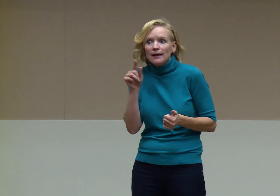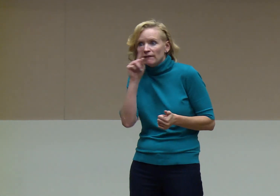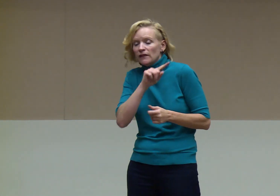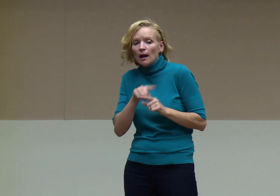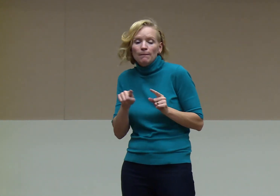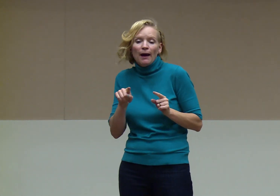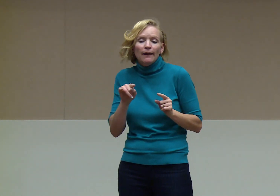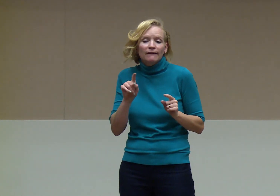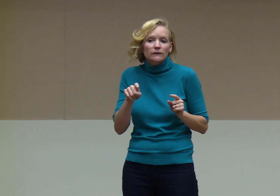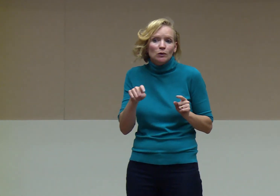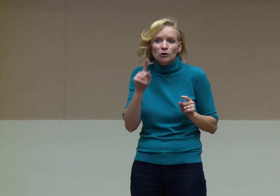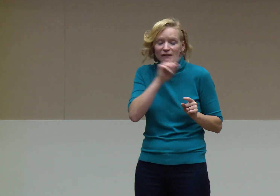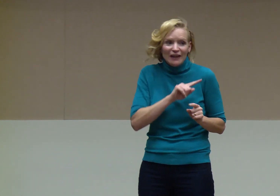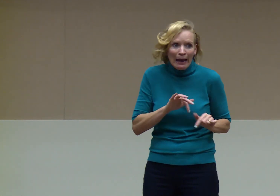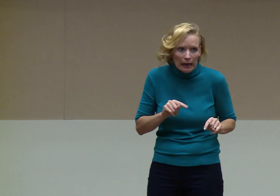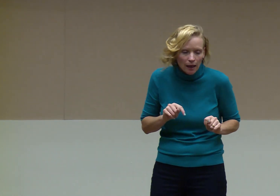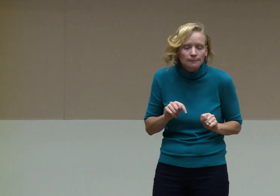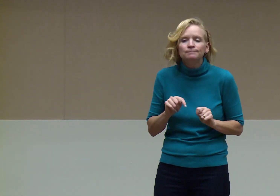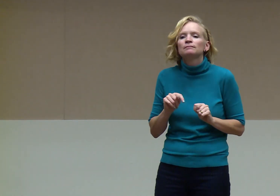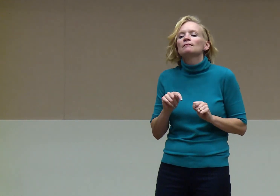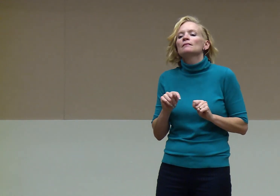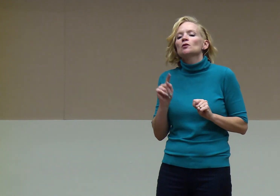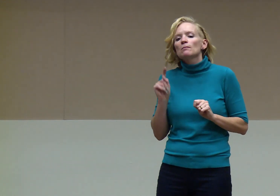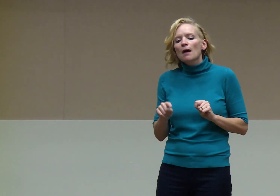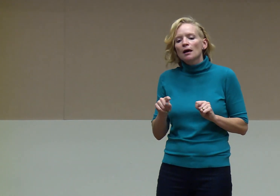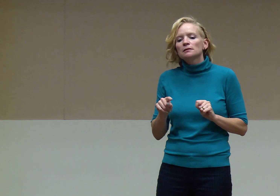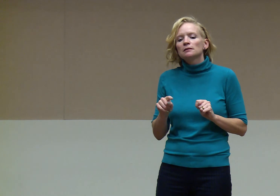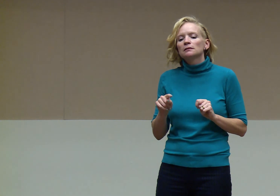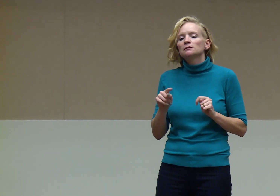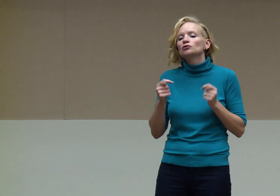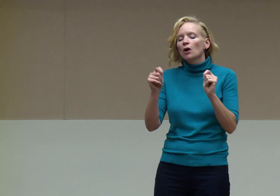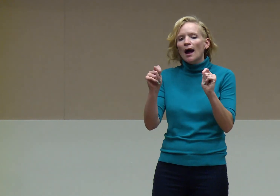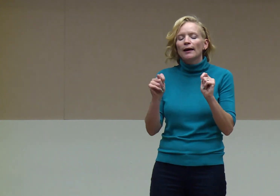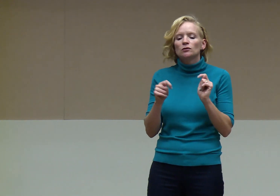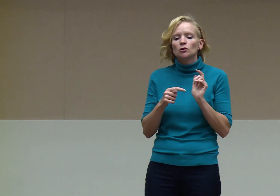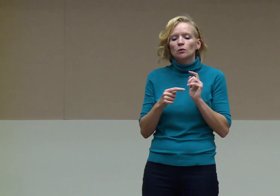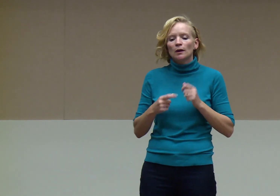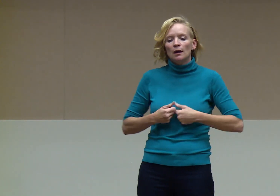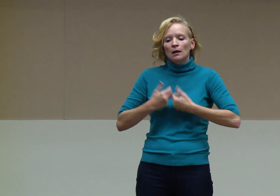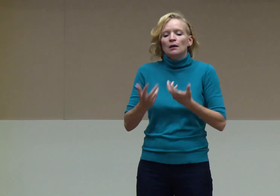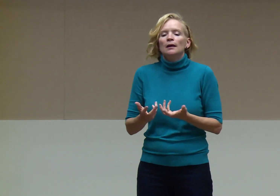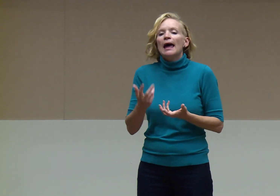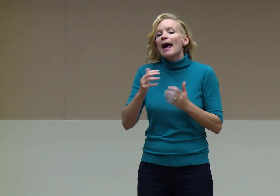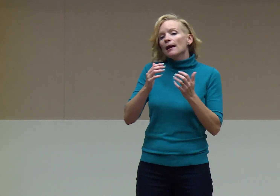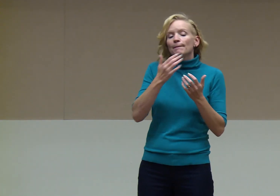And if it's not fake, you know, enjoy it, but fake it if you have to.